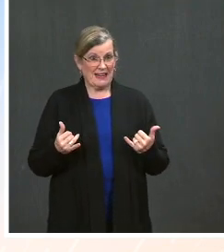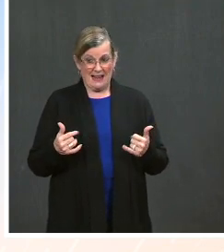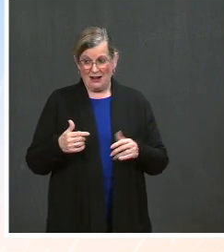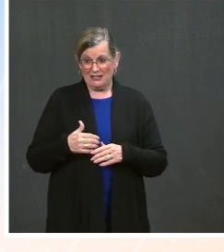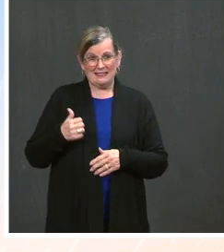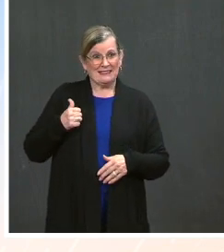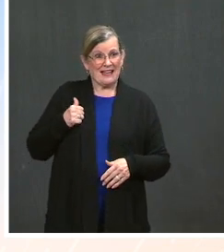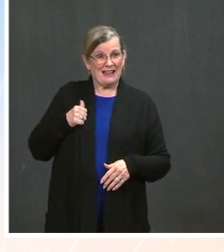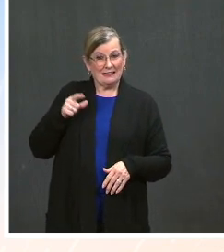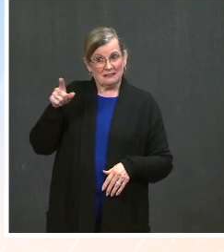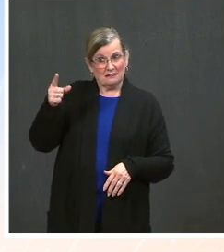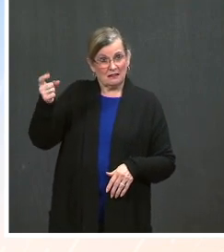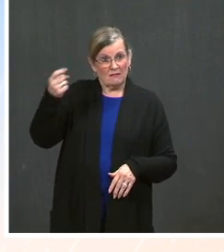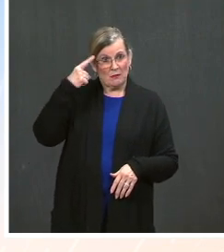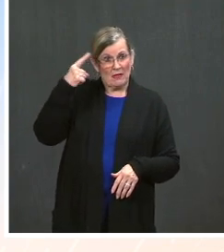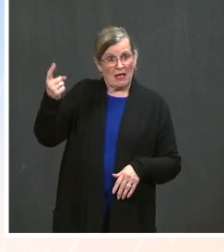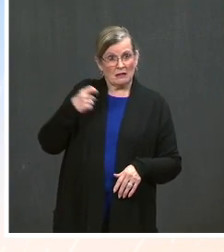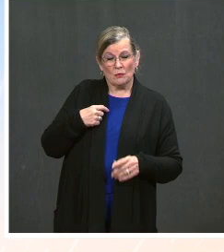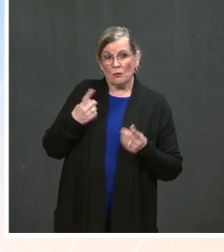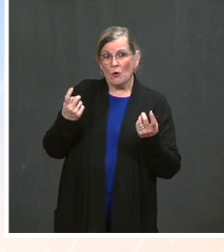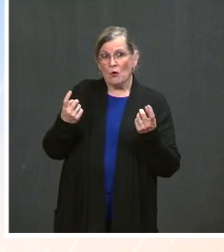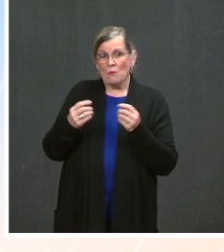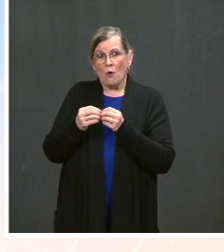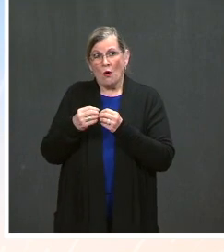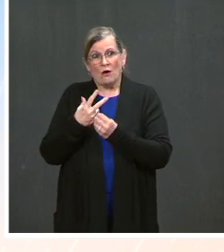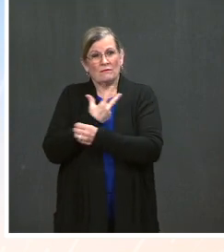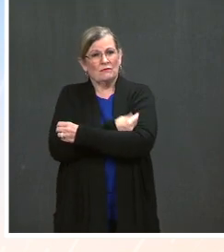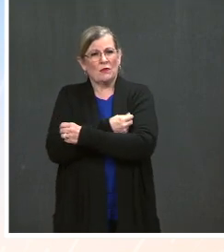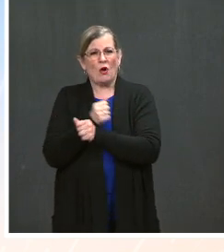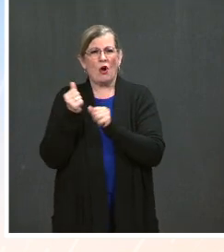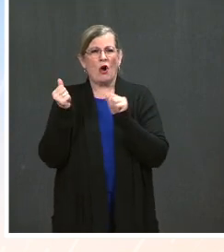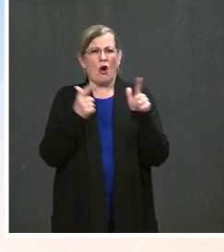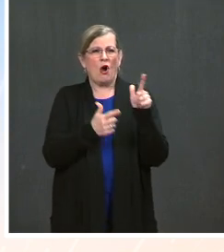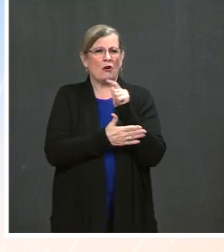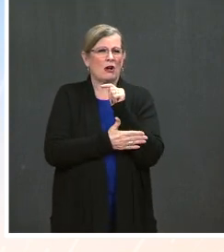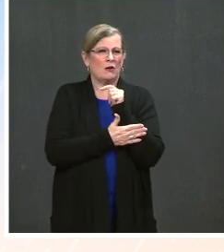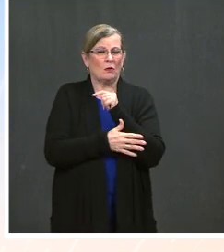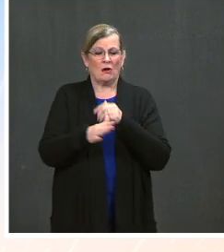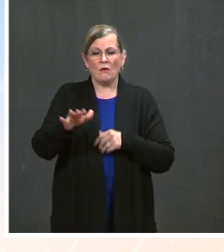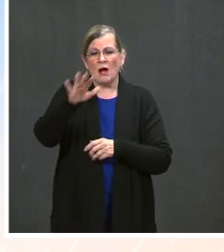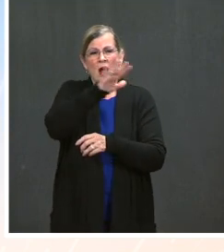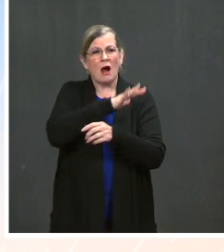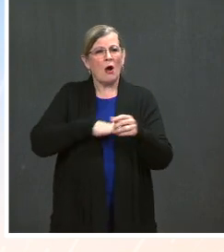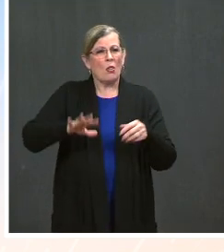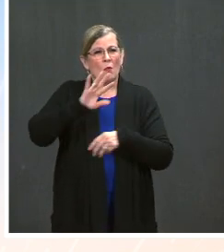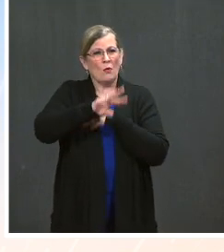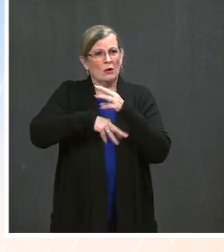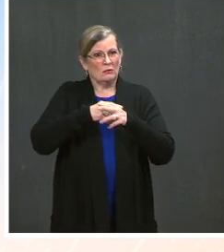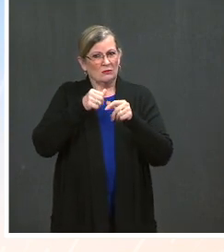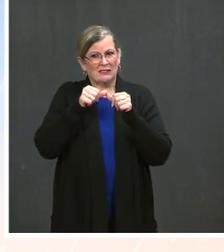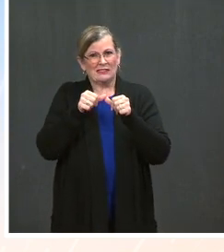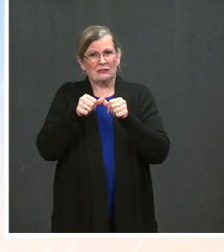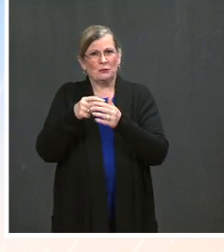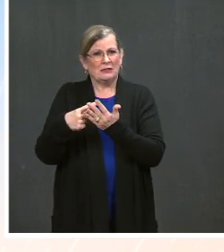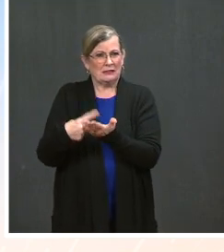We'll continue to discuss them. Q Because you were talking about the virus, of course, not respecting borders.